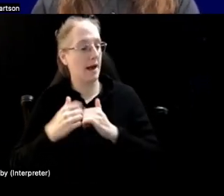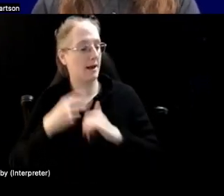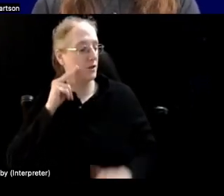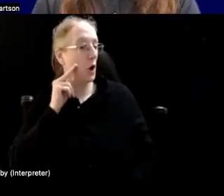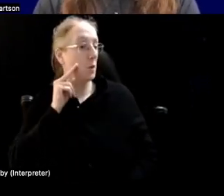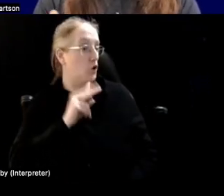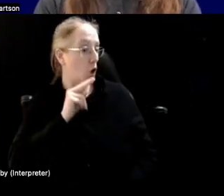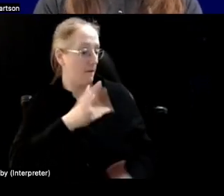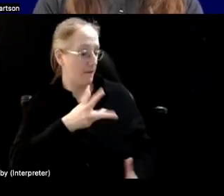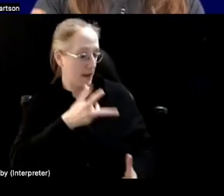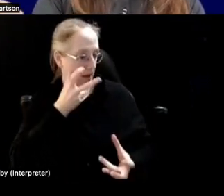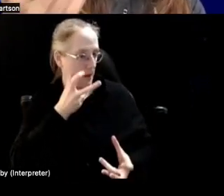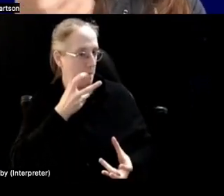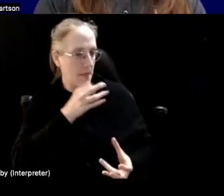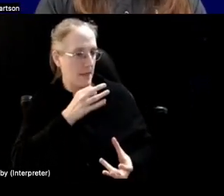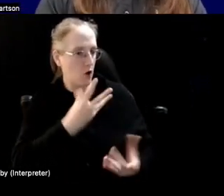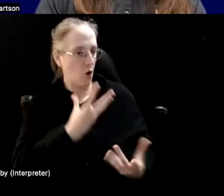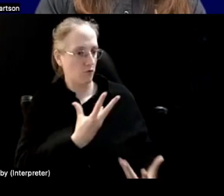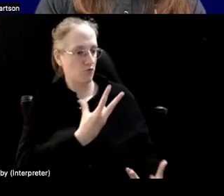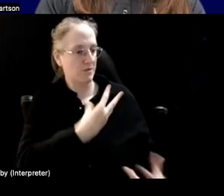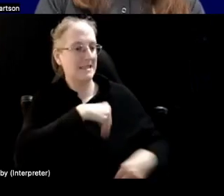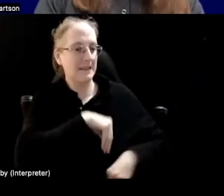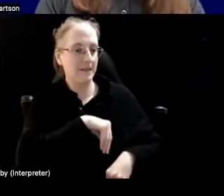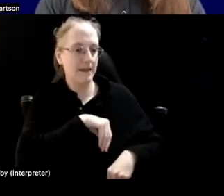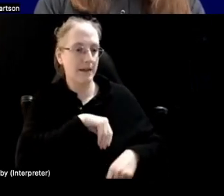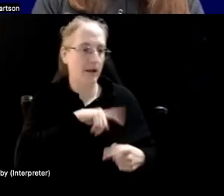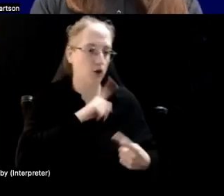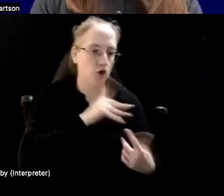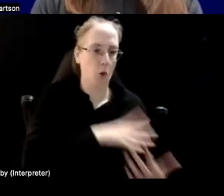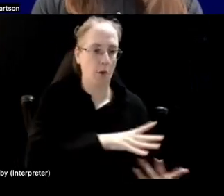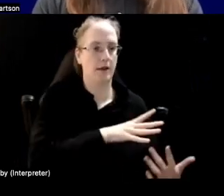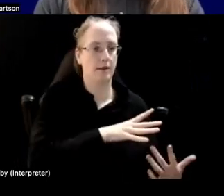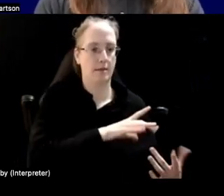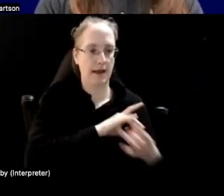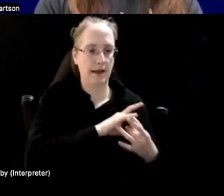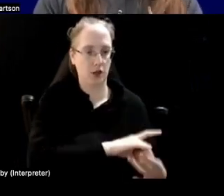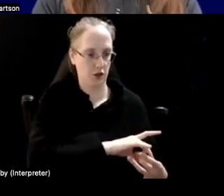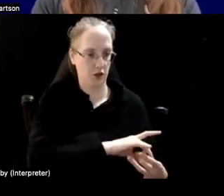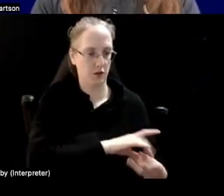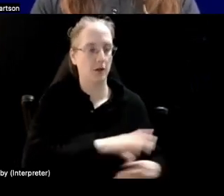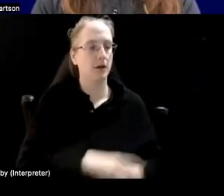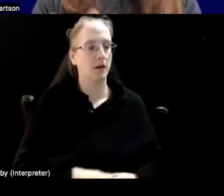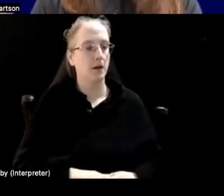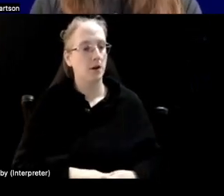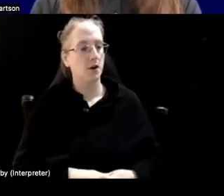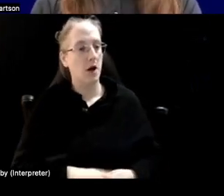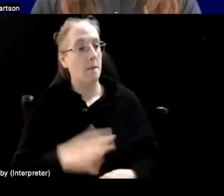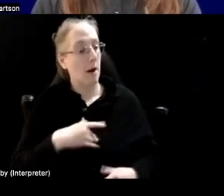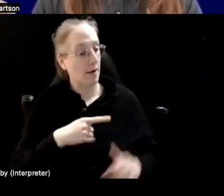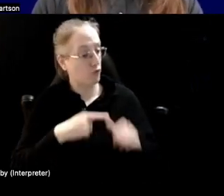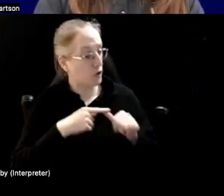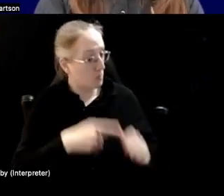receiving, and then they might respond to what they see, they might add variation,